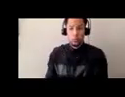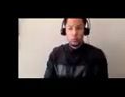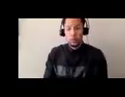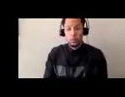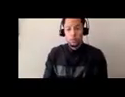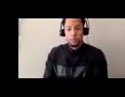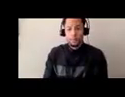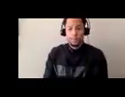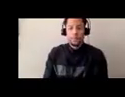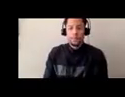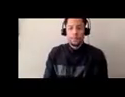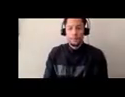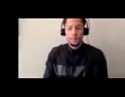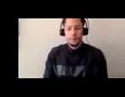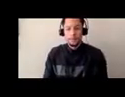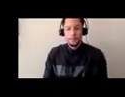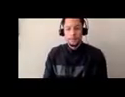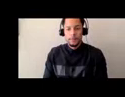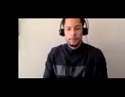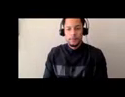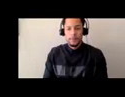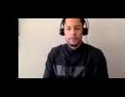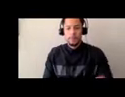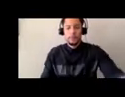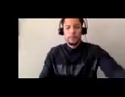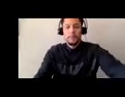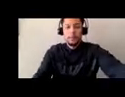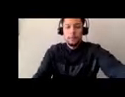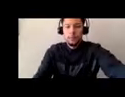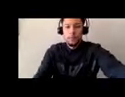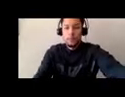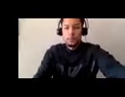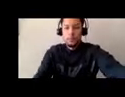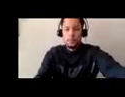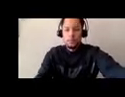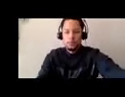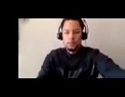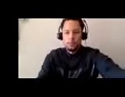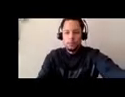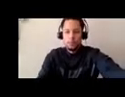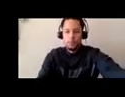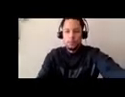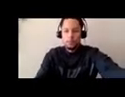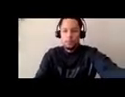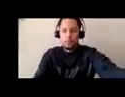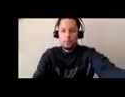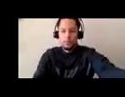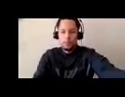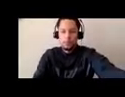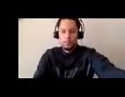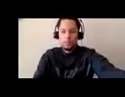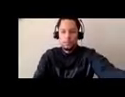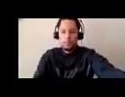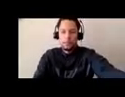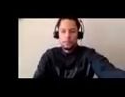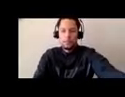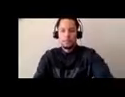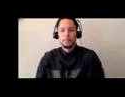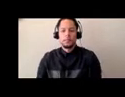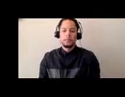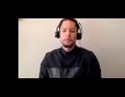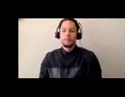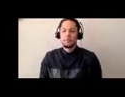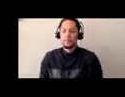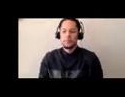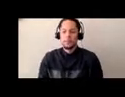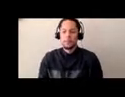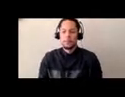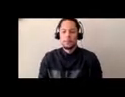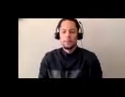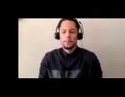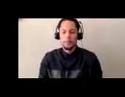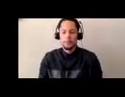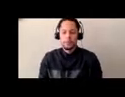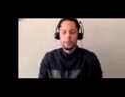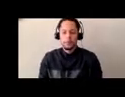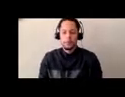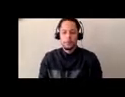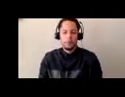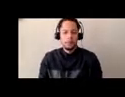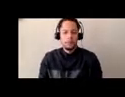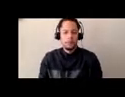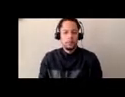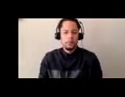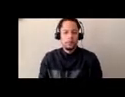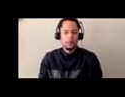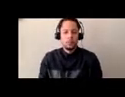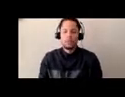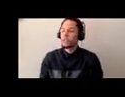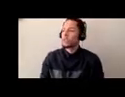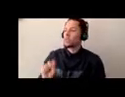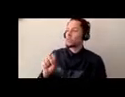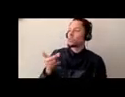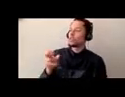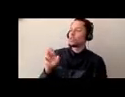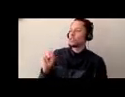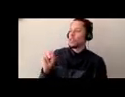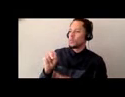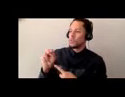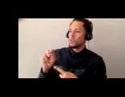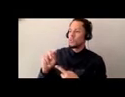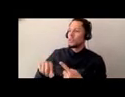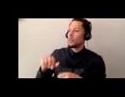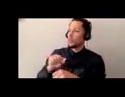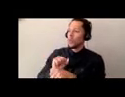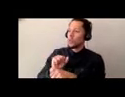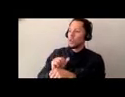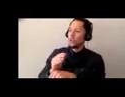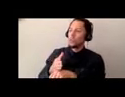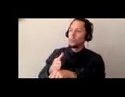Sharon, as you're working on this post presentation know that DAC works on every